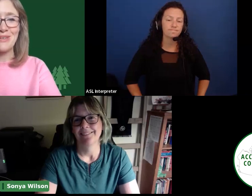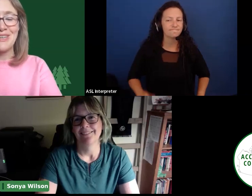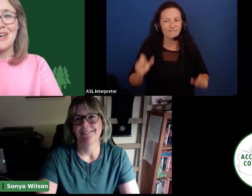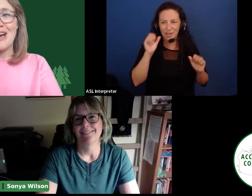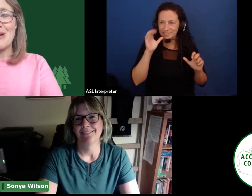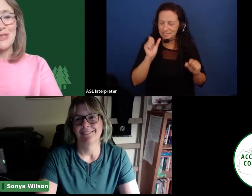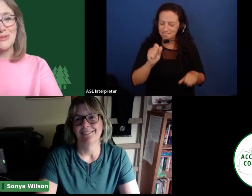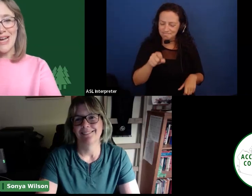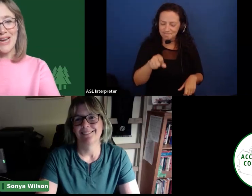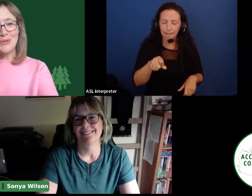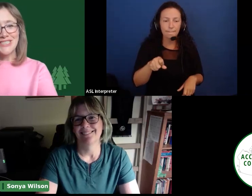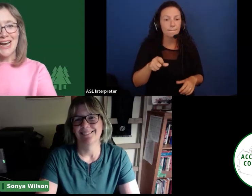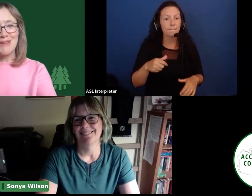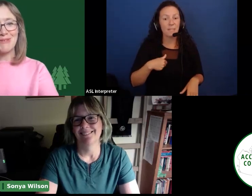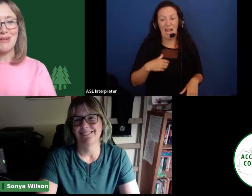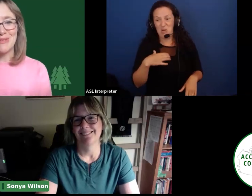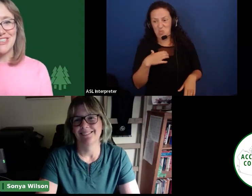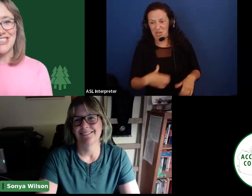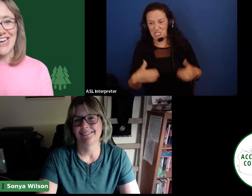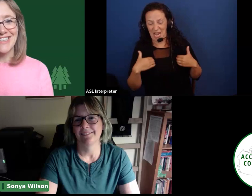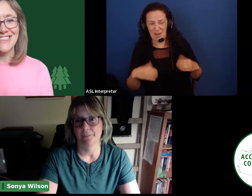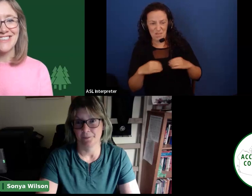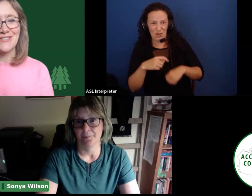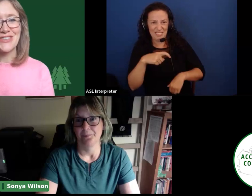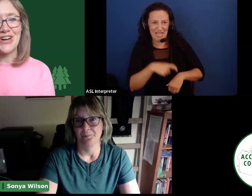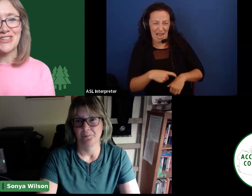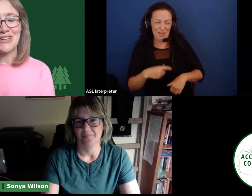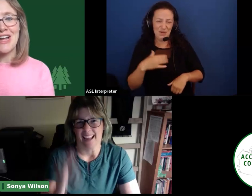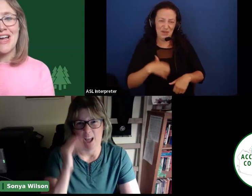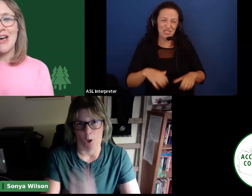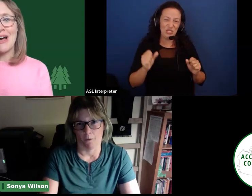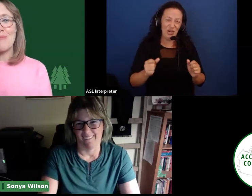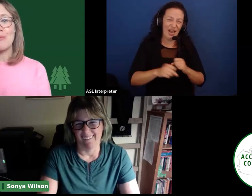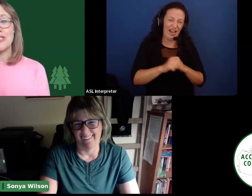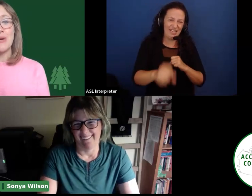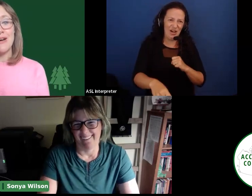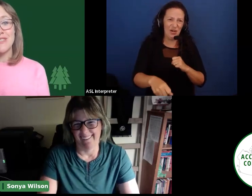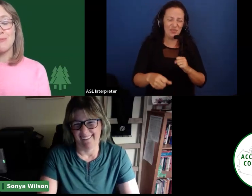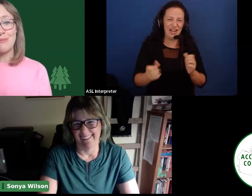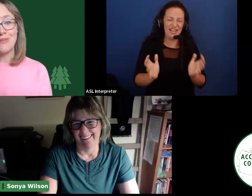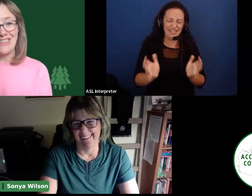Amazing. I wish we had more time and that we could chat for longer. We do have some.